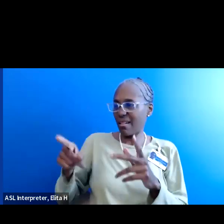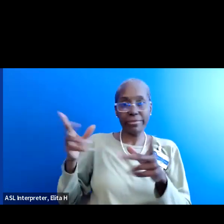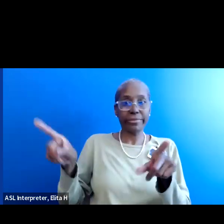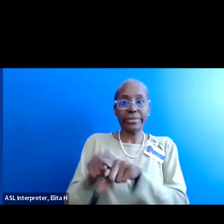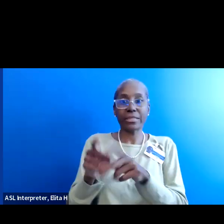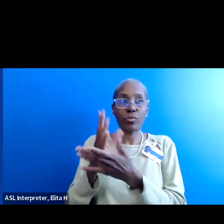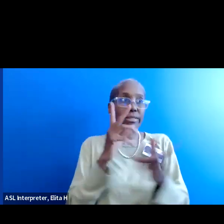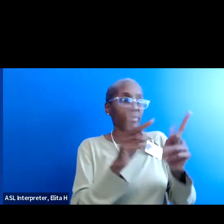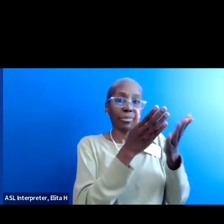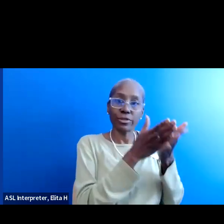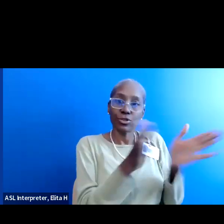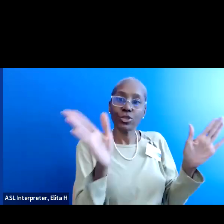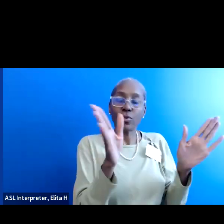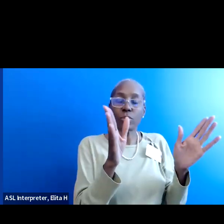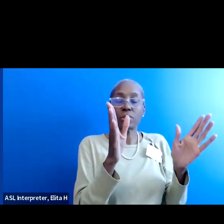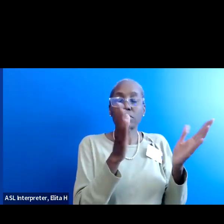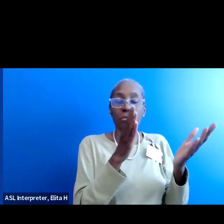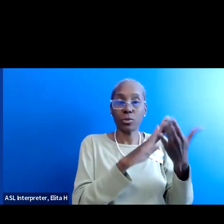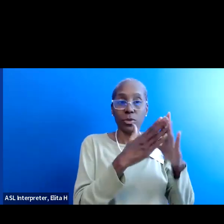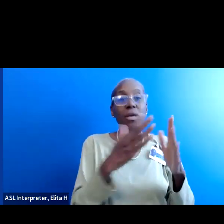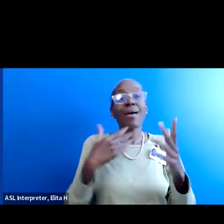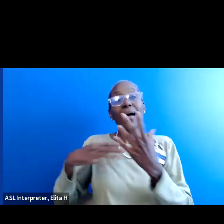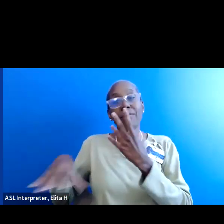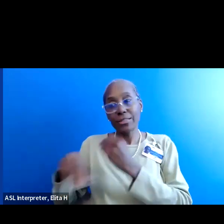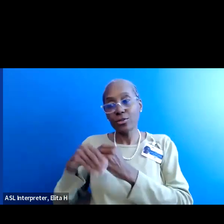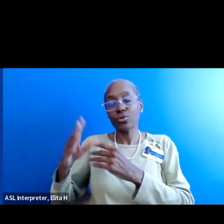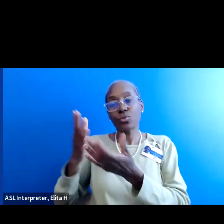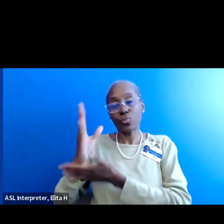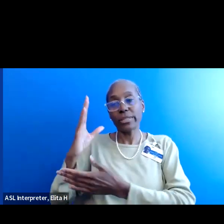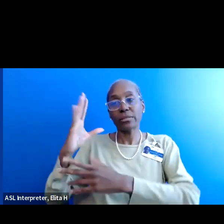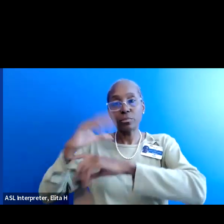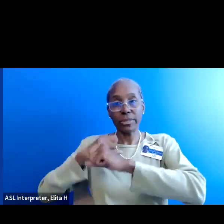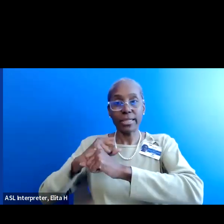And they actually have additional rights and protections in federal and/or state law.